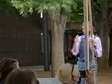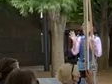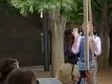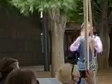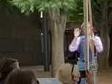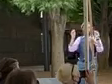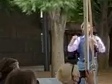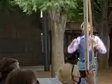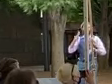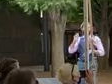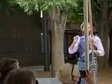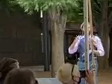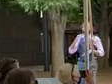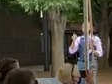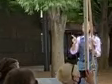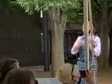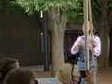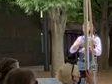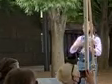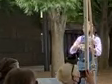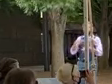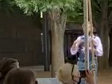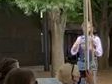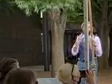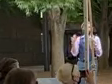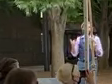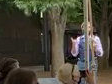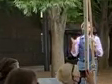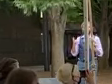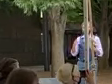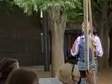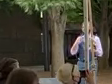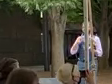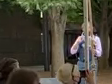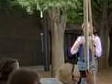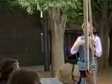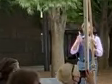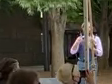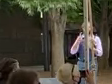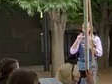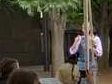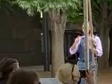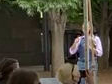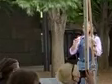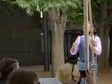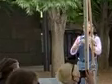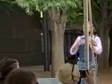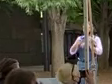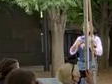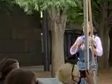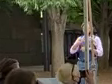Of course we are also here today to mark the courage of all those who transformed the ADA into law.